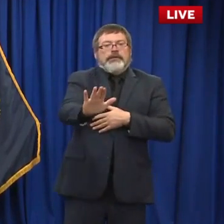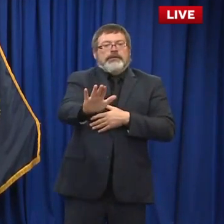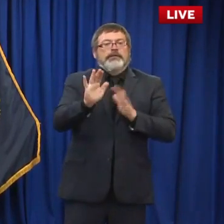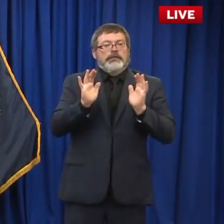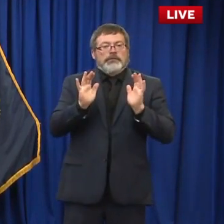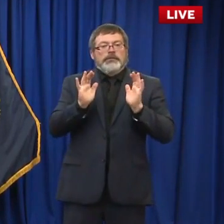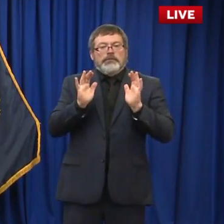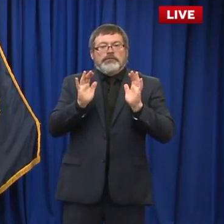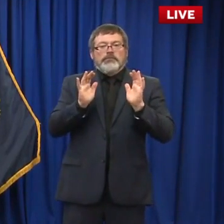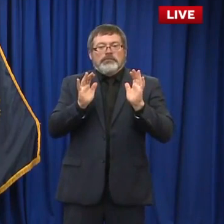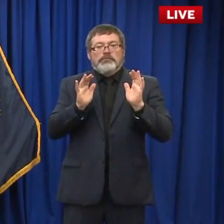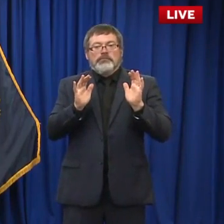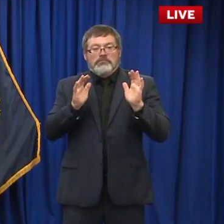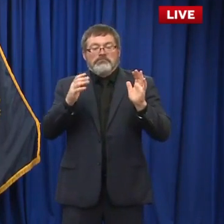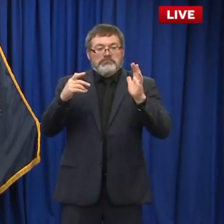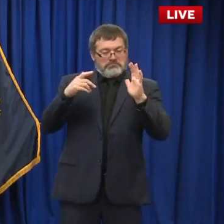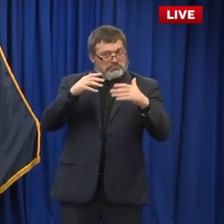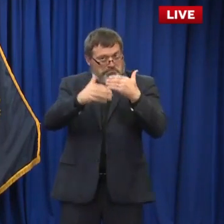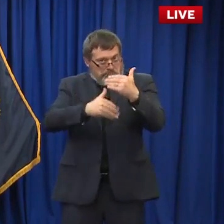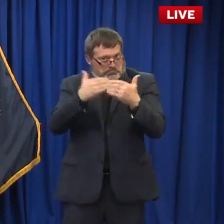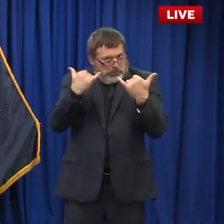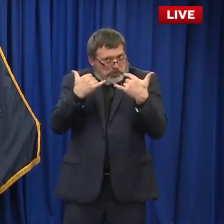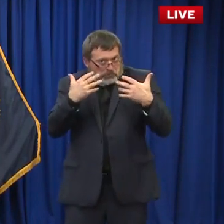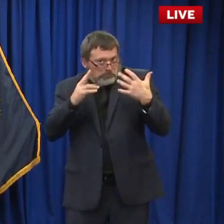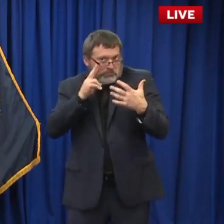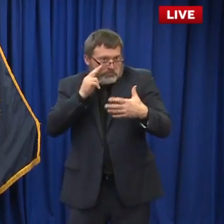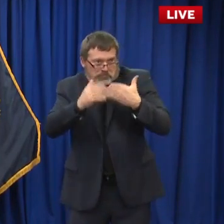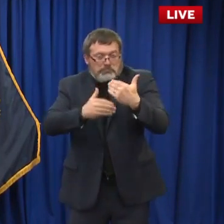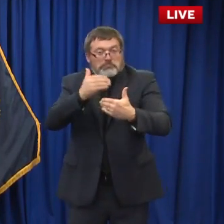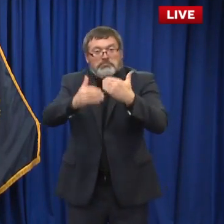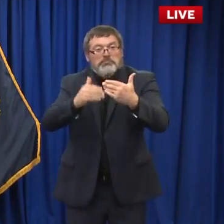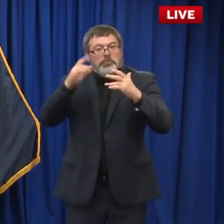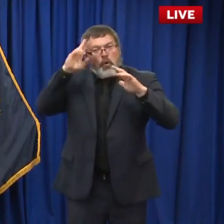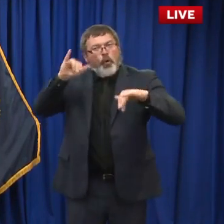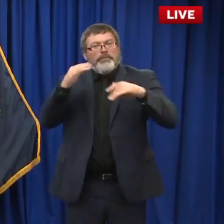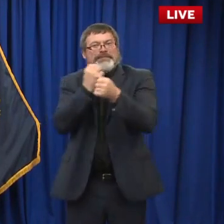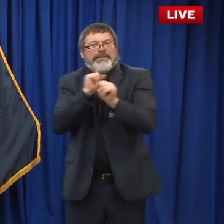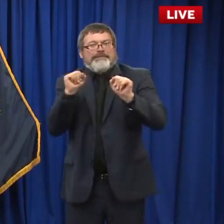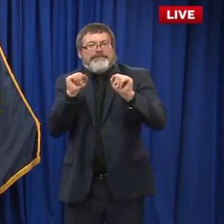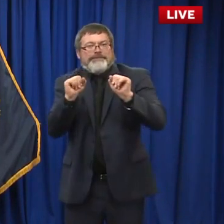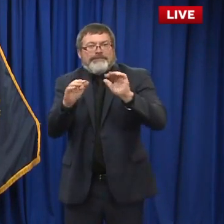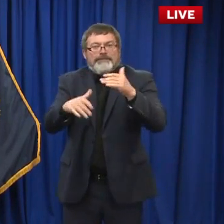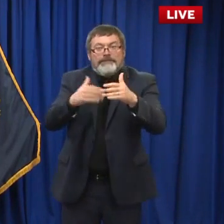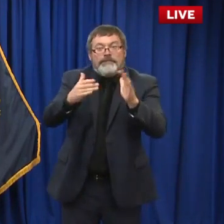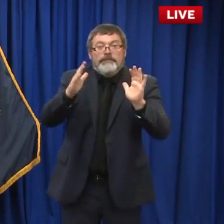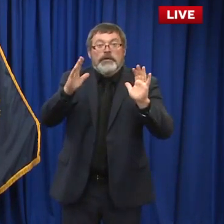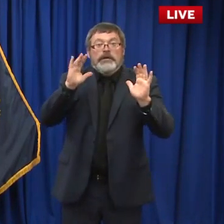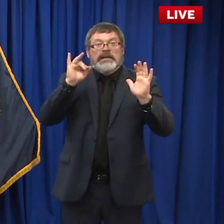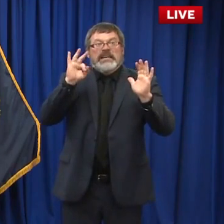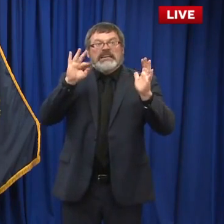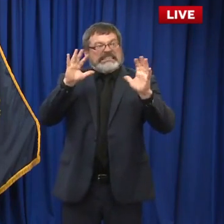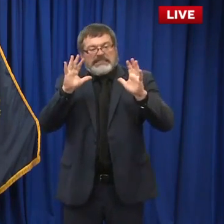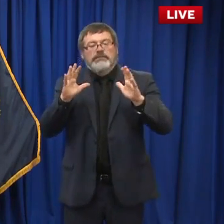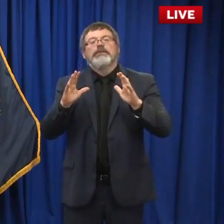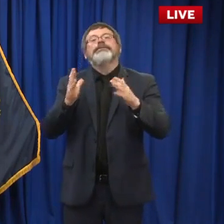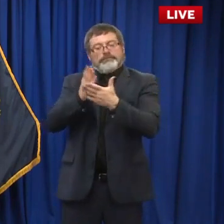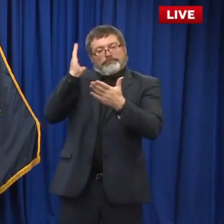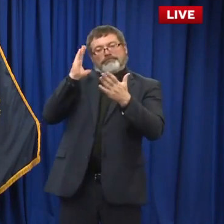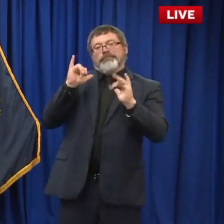OUT WHAT'S GOING ON, SO WE ALWAYS WANT TO LEAVE THAT DECISION-MAKING AT THE BEDSIDE, WHICH IS WHAT WE'RE DOING WITH THIS PROGRAM.